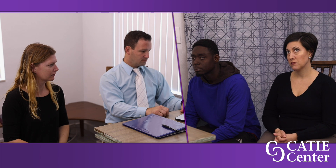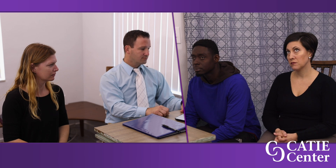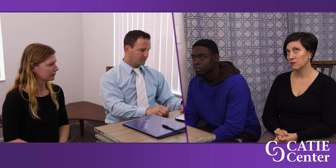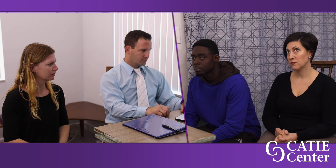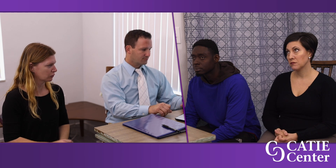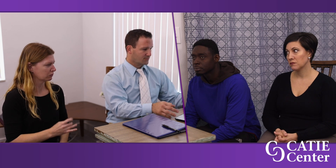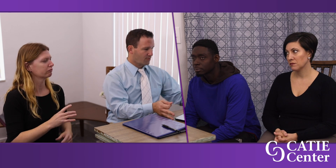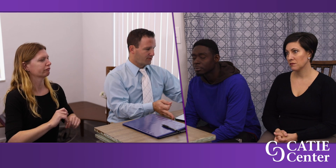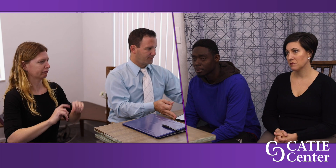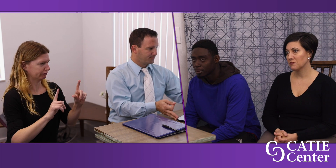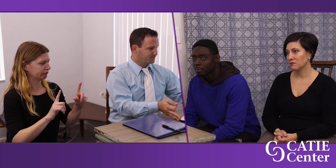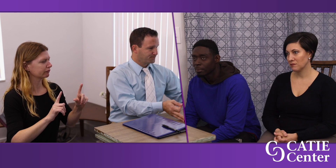All right.